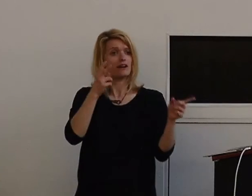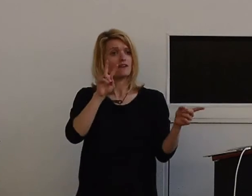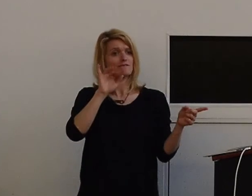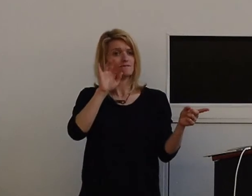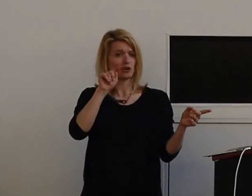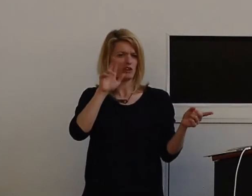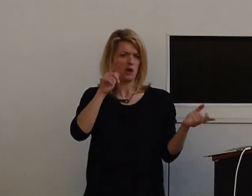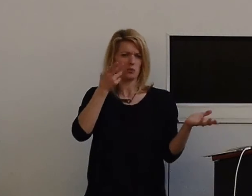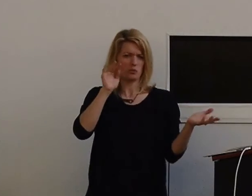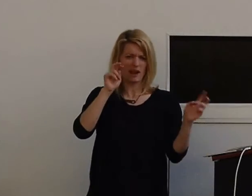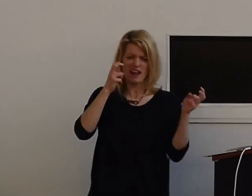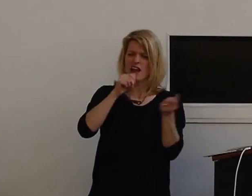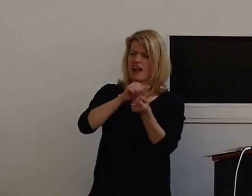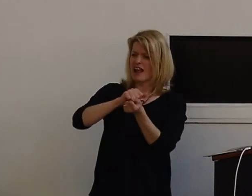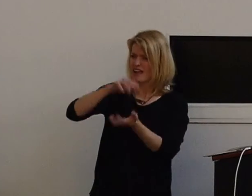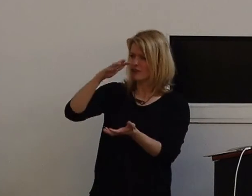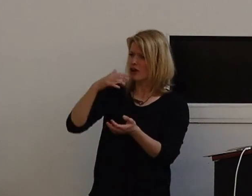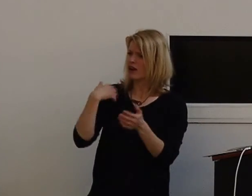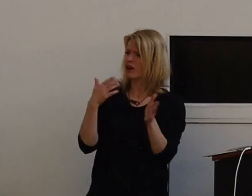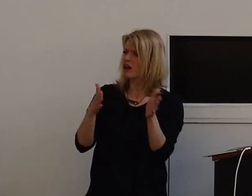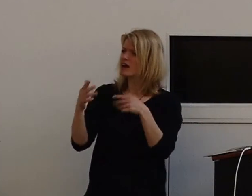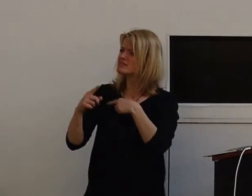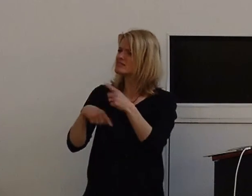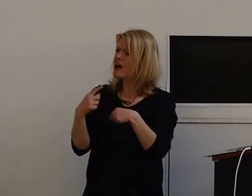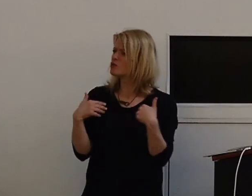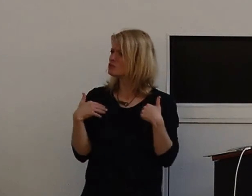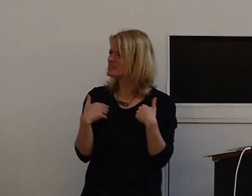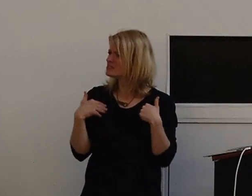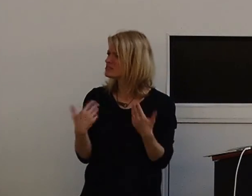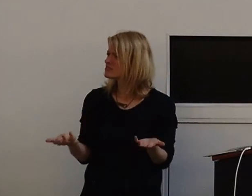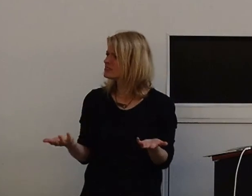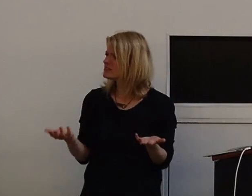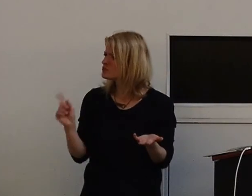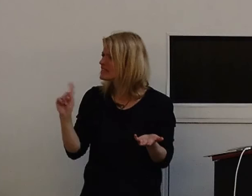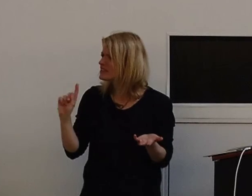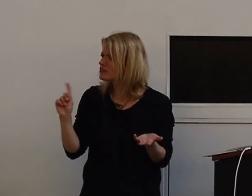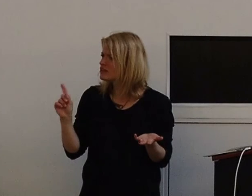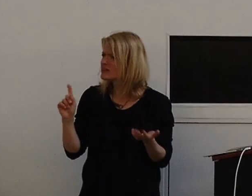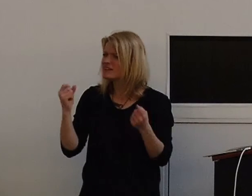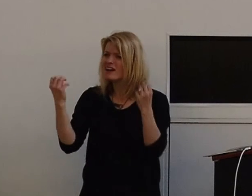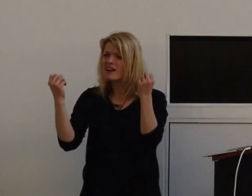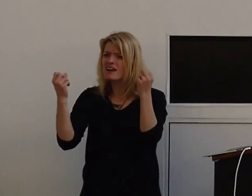and fascinated with the signs and colors. The vision is to, with Virtual Humans and avatars,